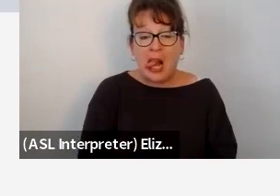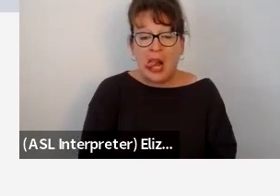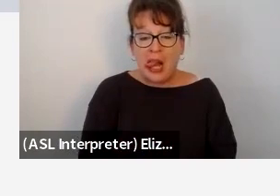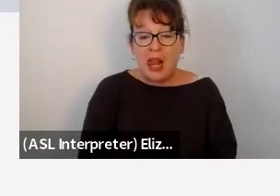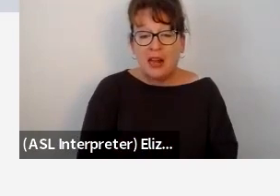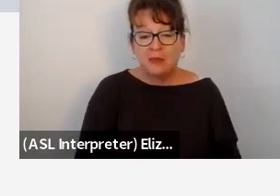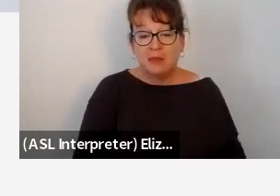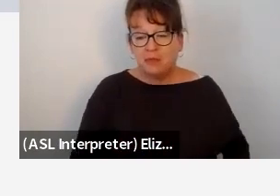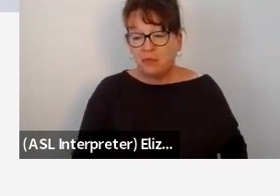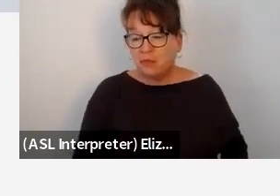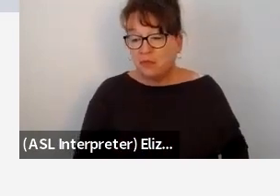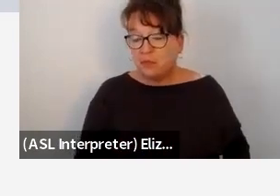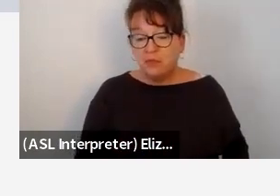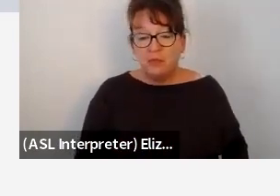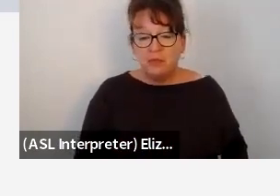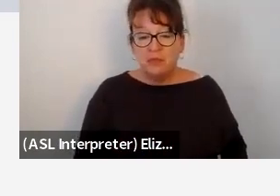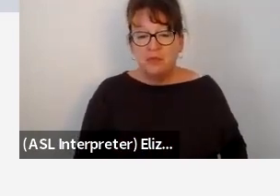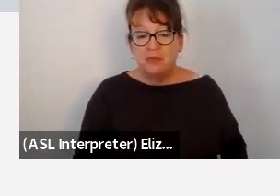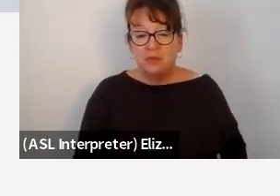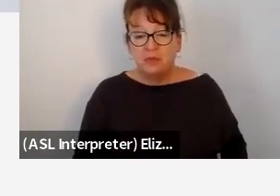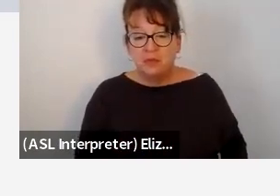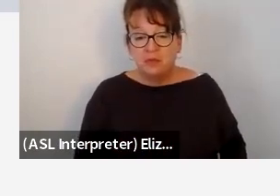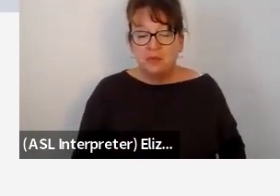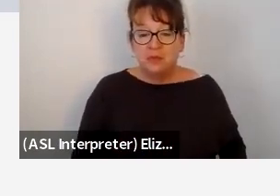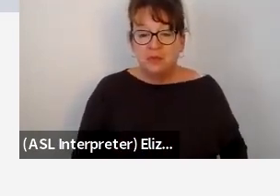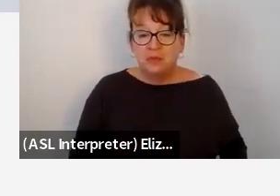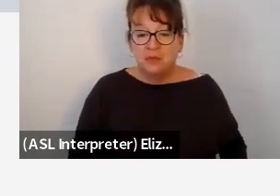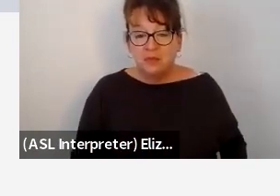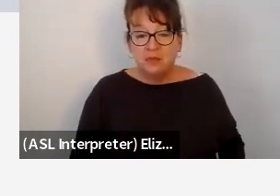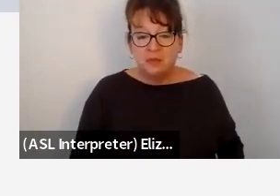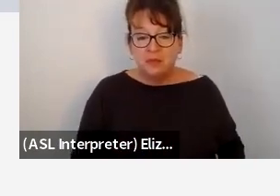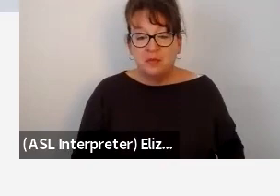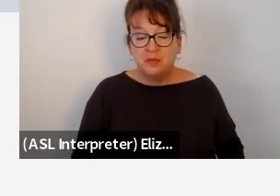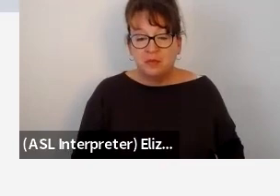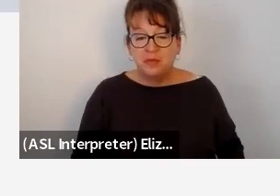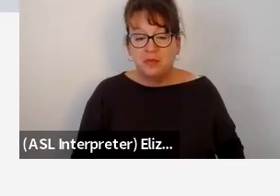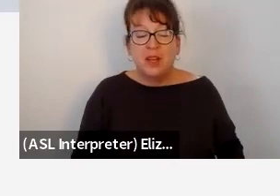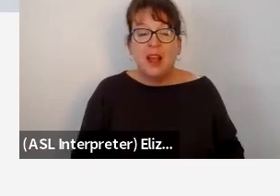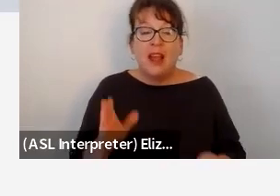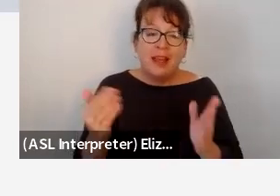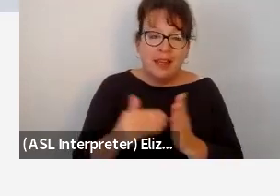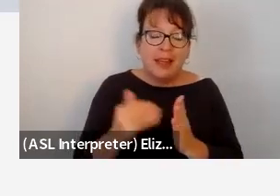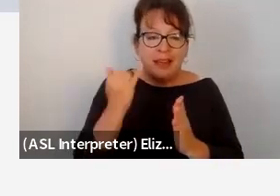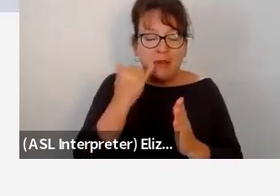That's where we're currently leaning. And then for zero-emission fueling infrastructure, again,